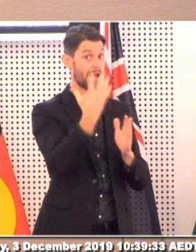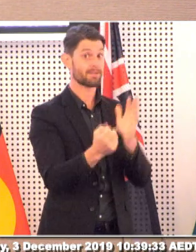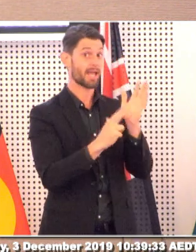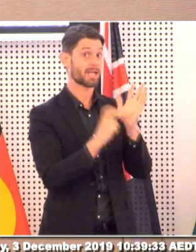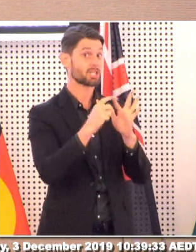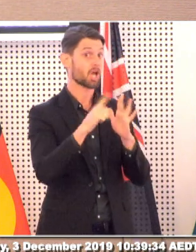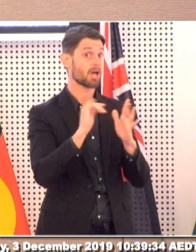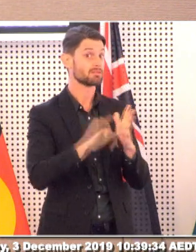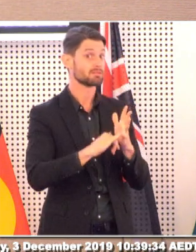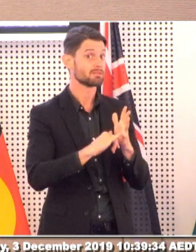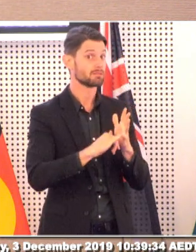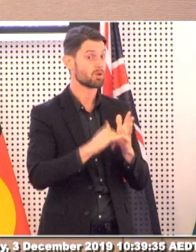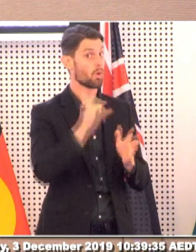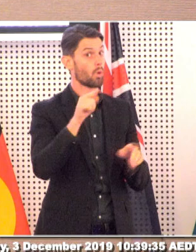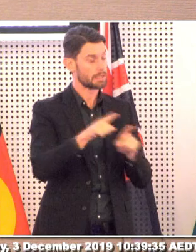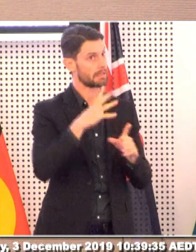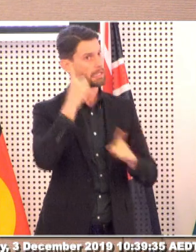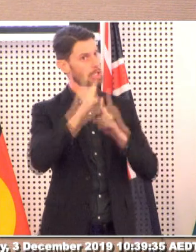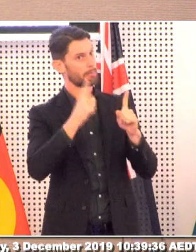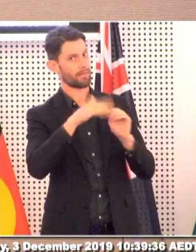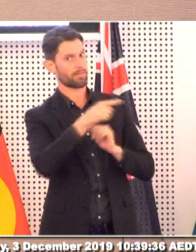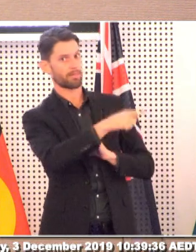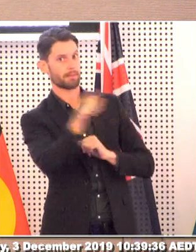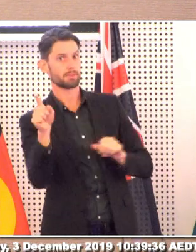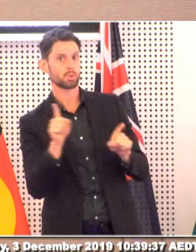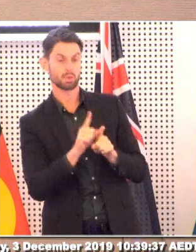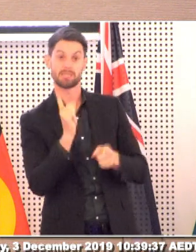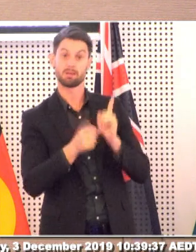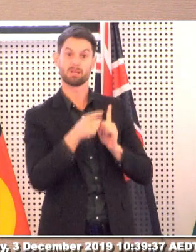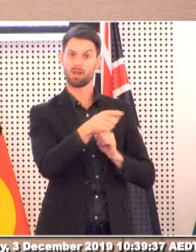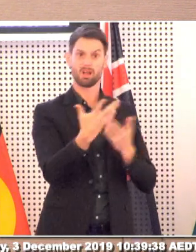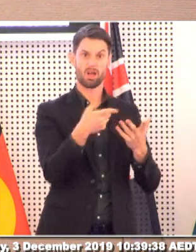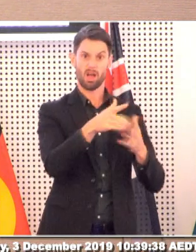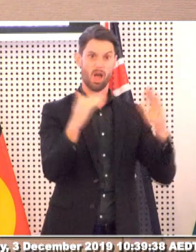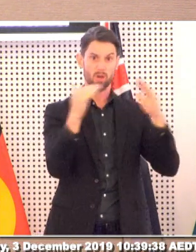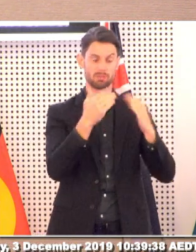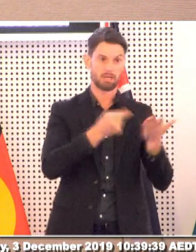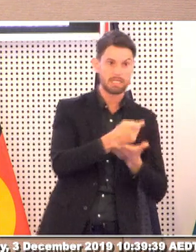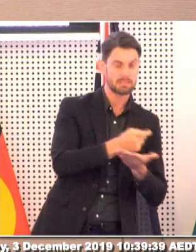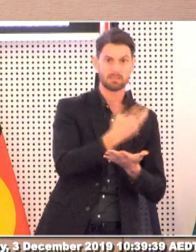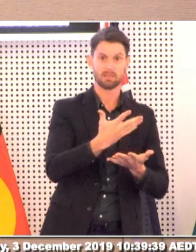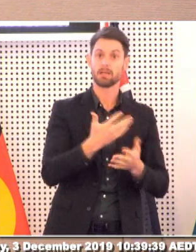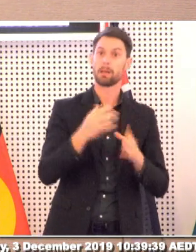experiencing affordability stress which means paying half their income on – on – on the rent.